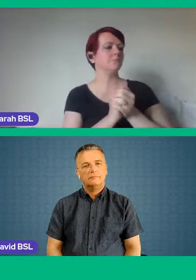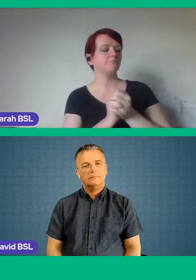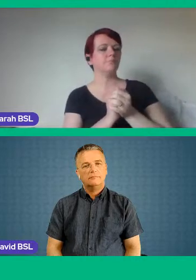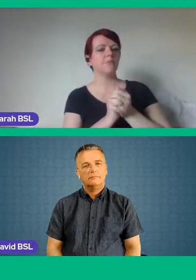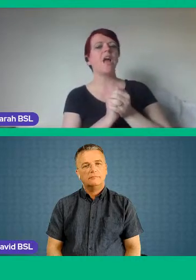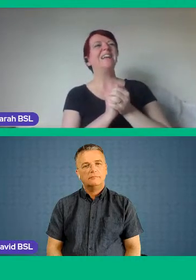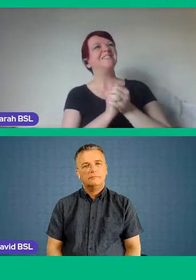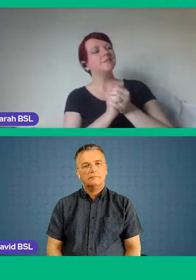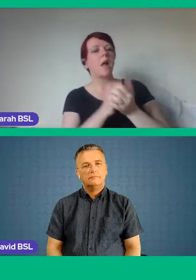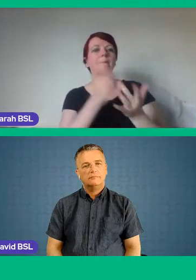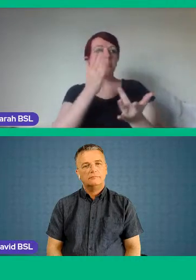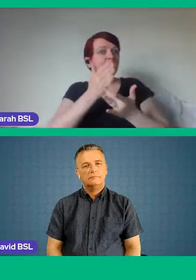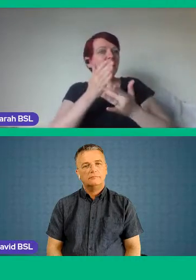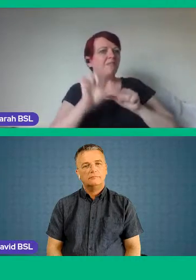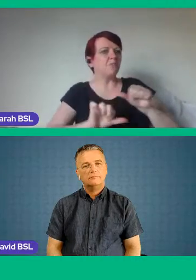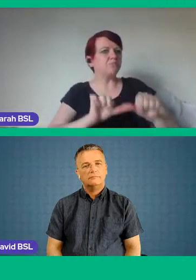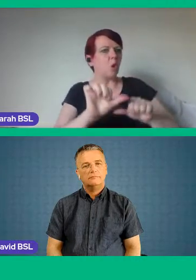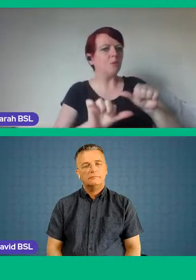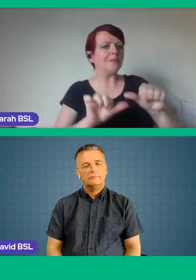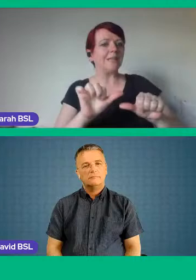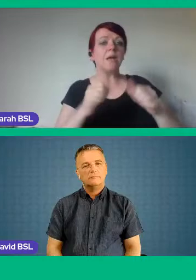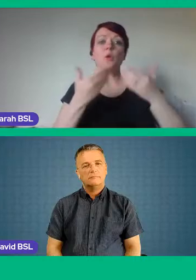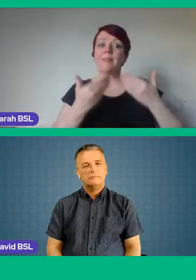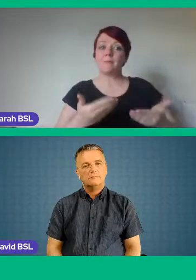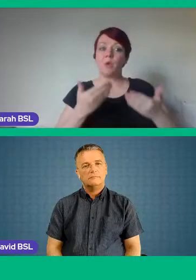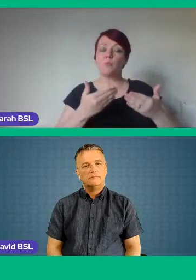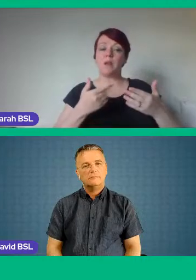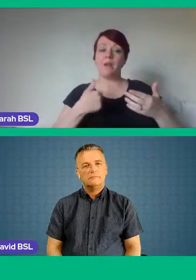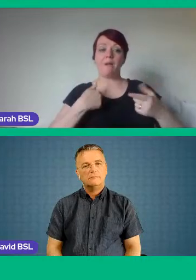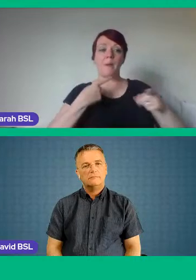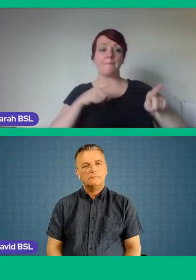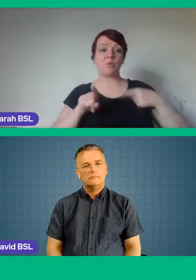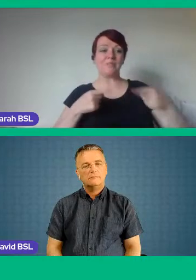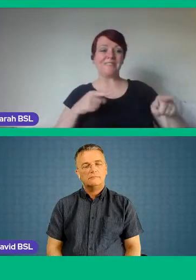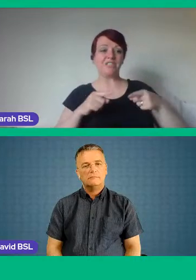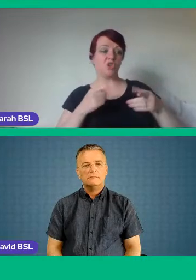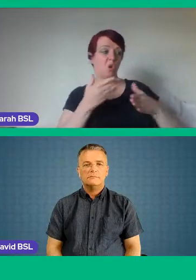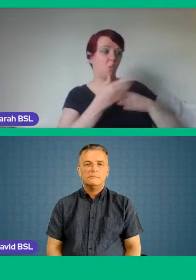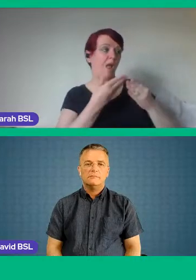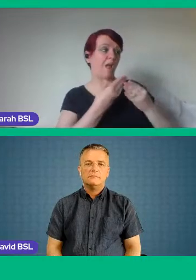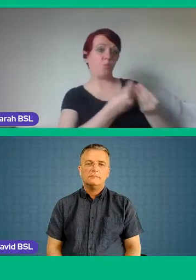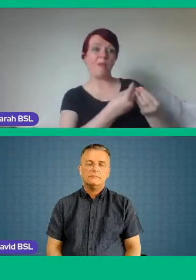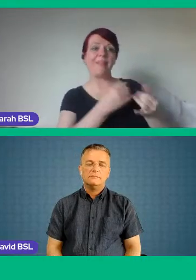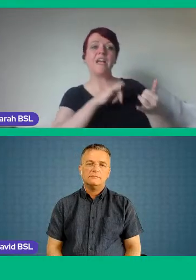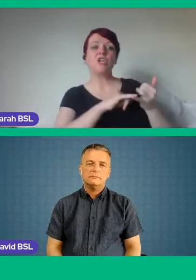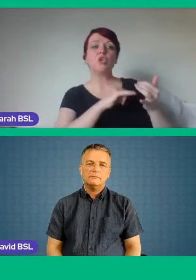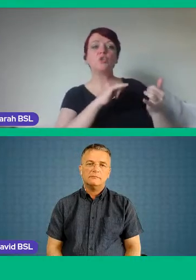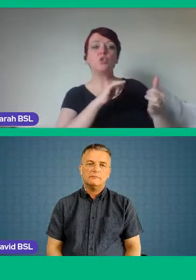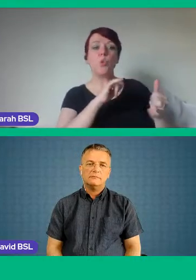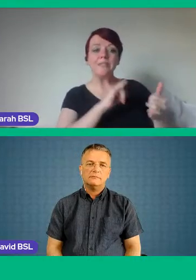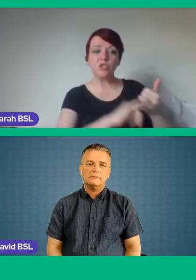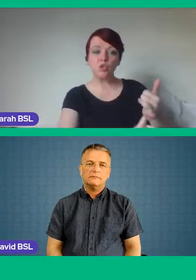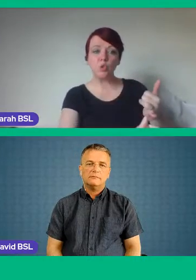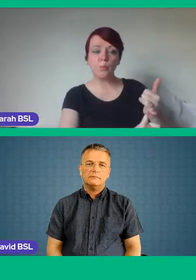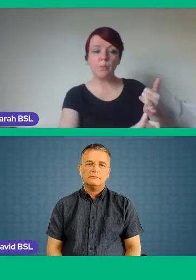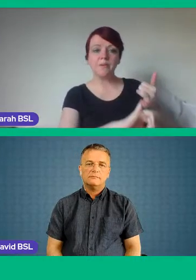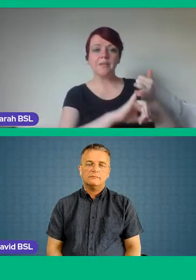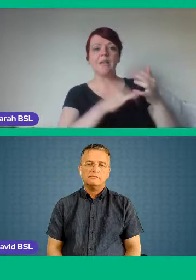moment I am working as a musician with Squid Soup , to create this racialised compositional tool